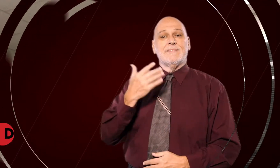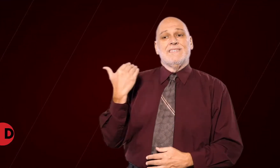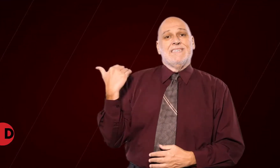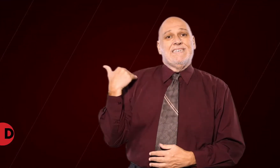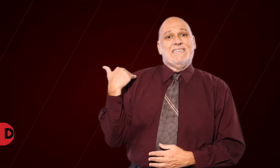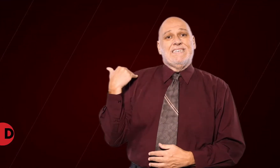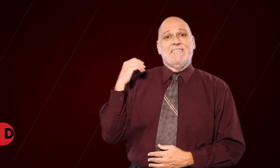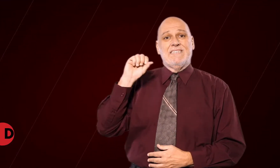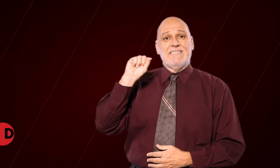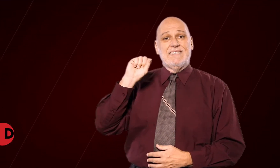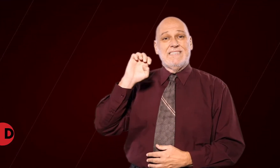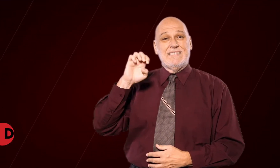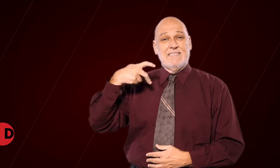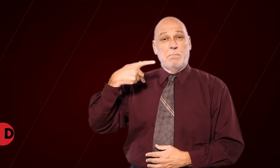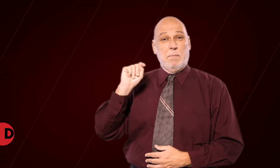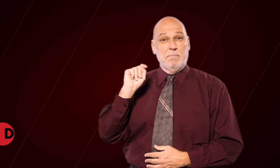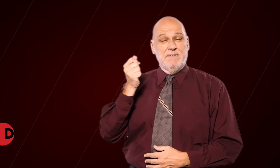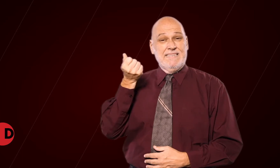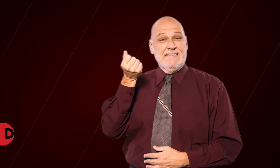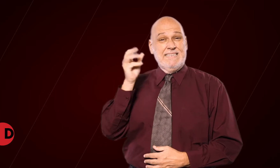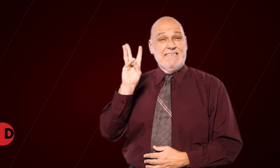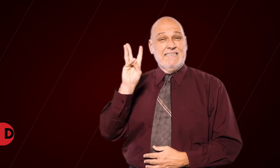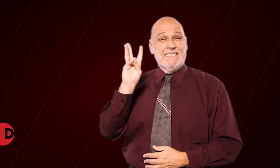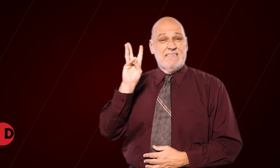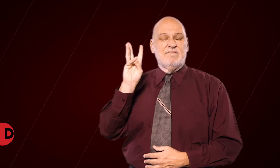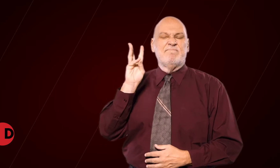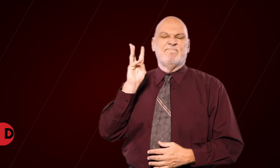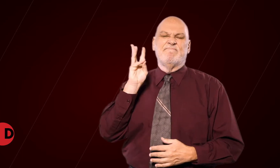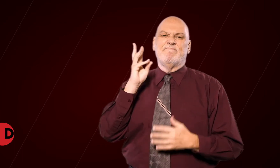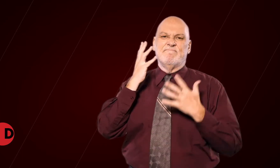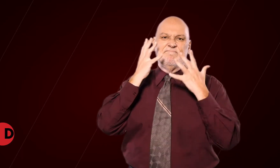[Anselmo]: On September 16,